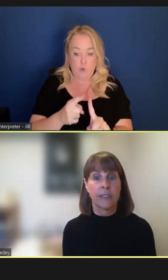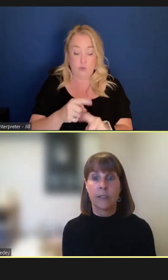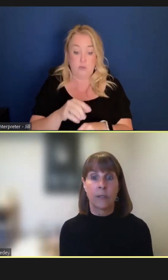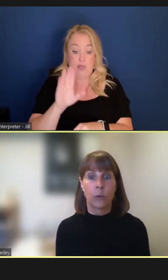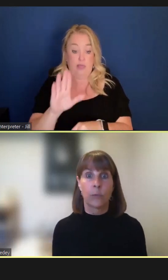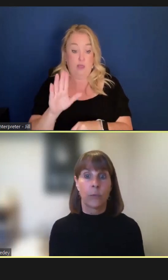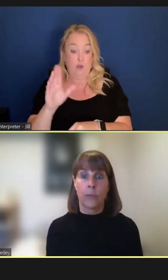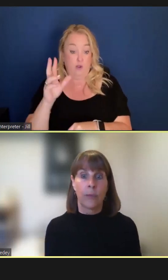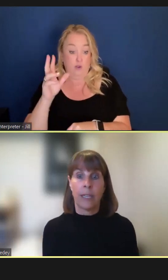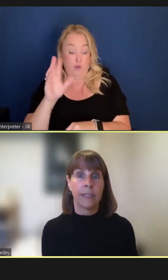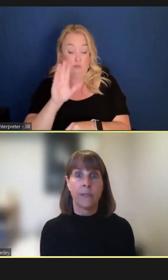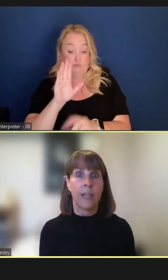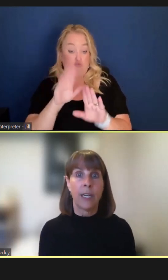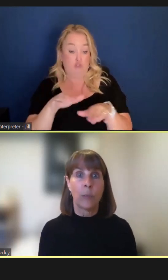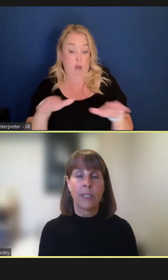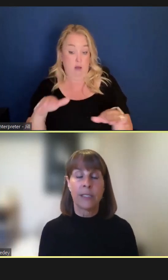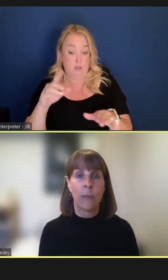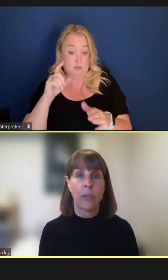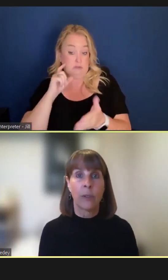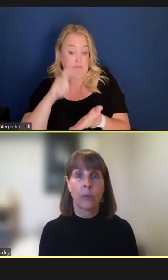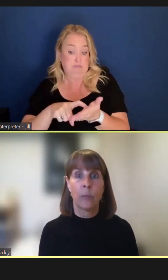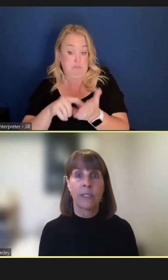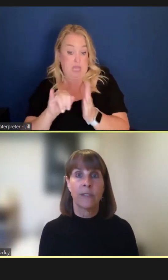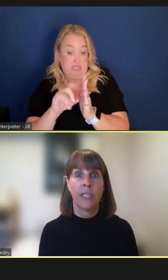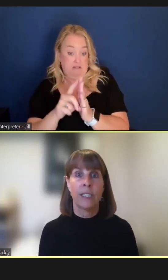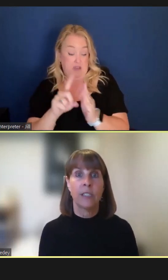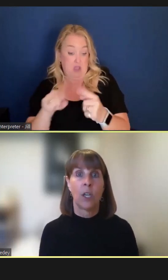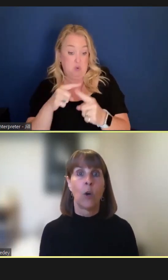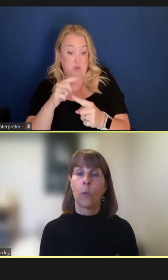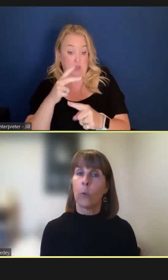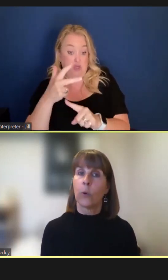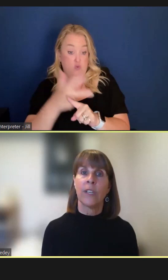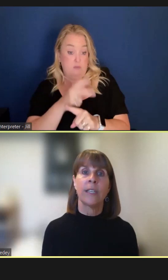differences identified by the time they were three months of age were they in an